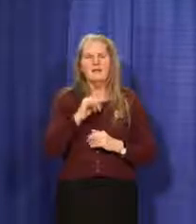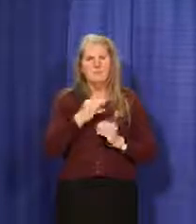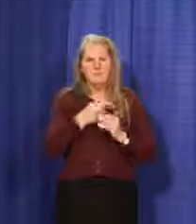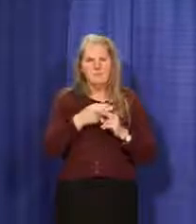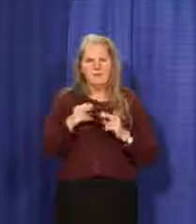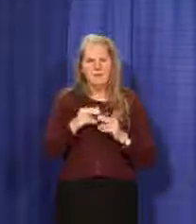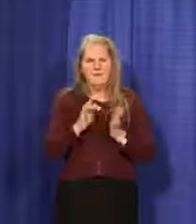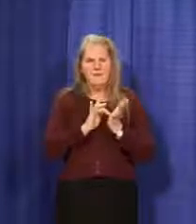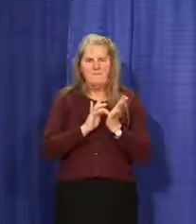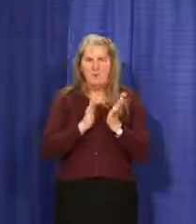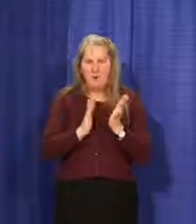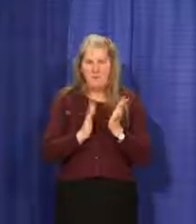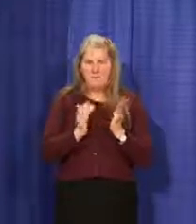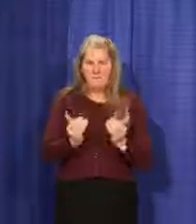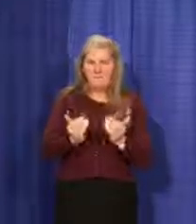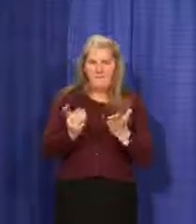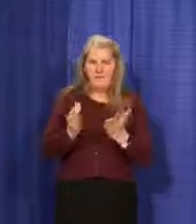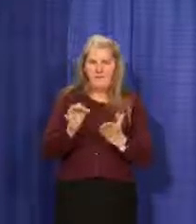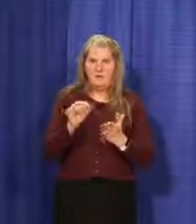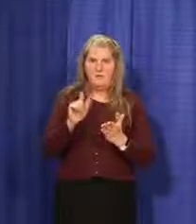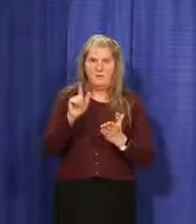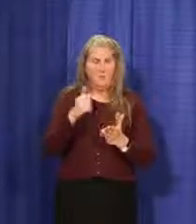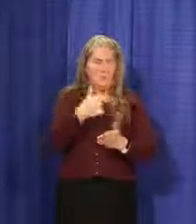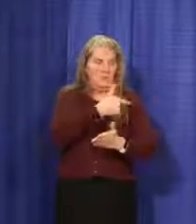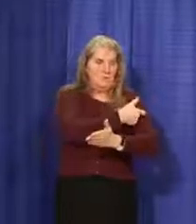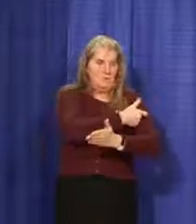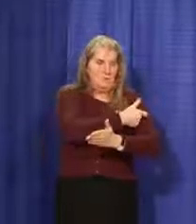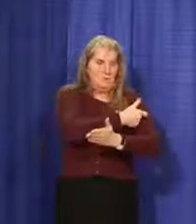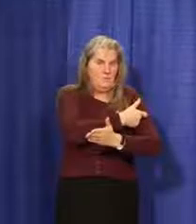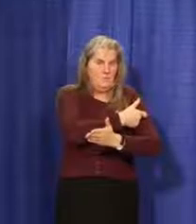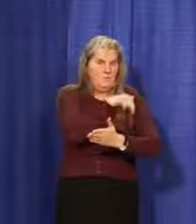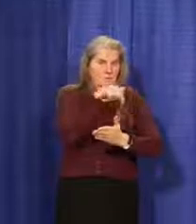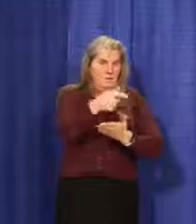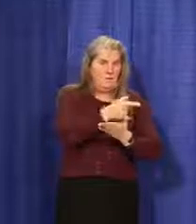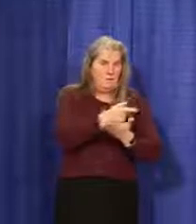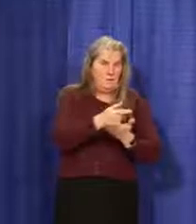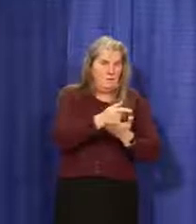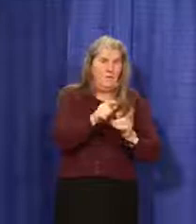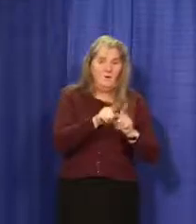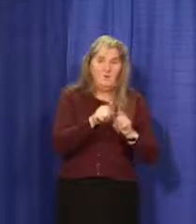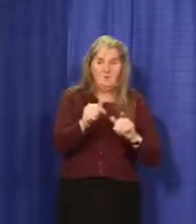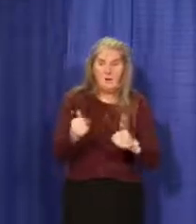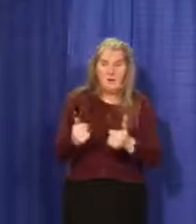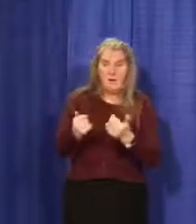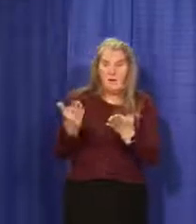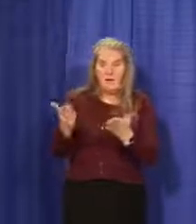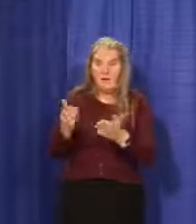Dr Hanley but probably shorter, pharmacies are offering flu vaccines this week. Could we see pharmacies offer